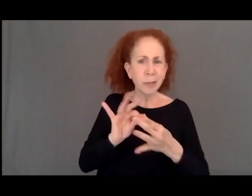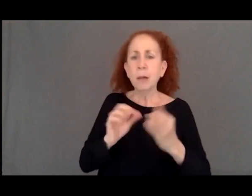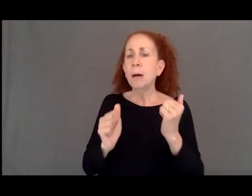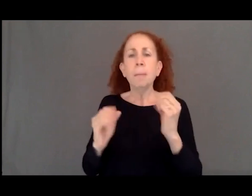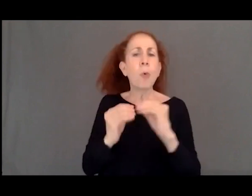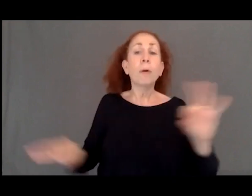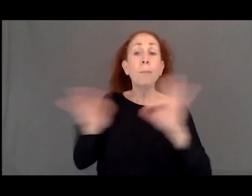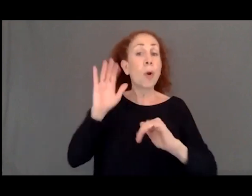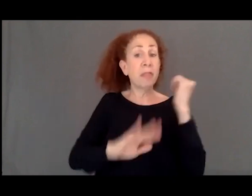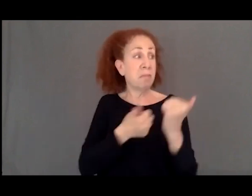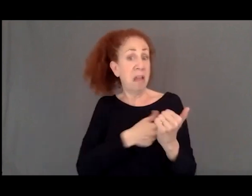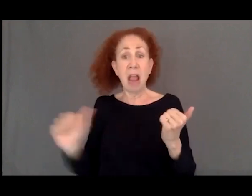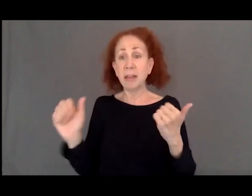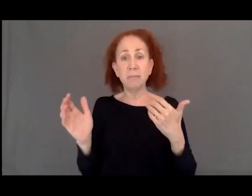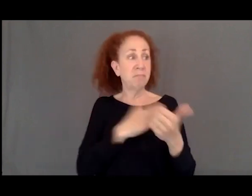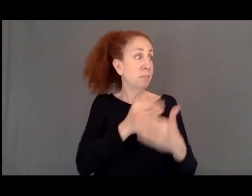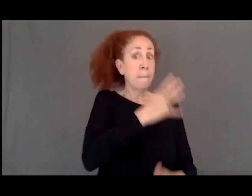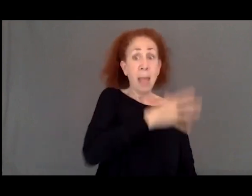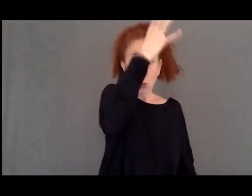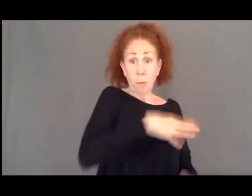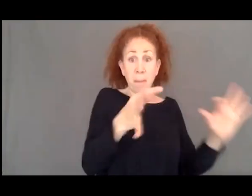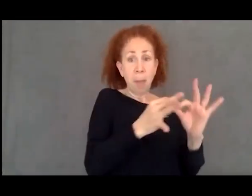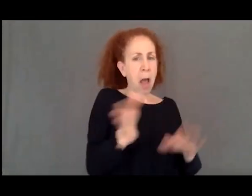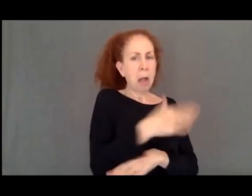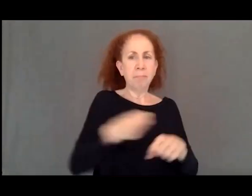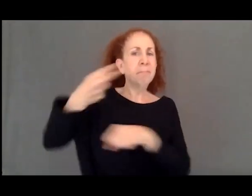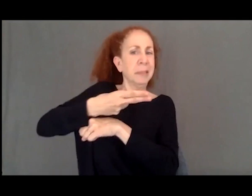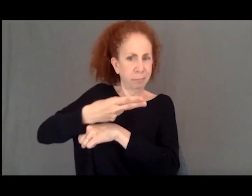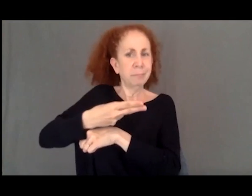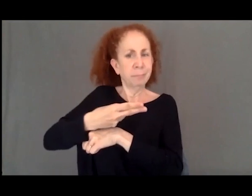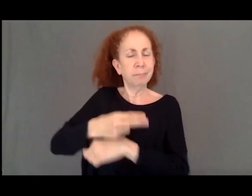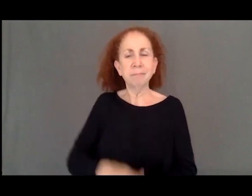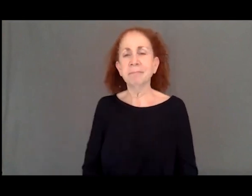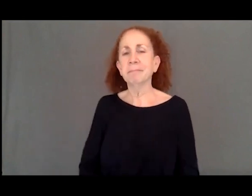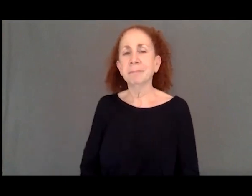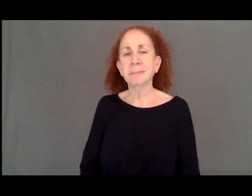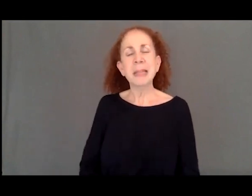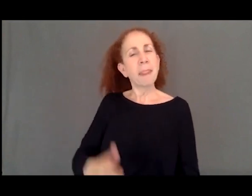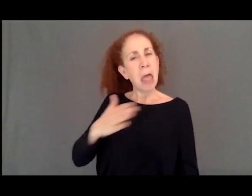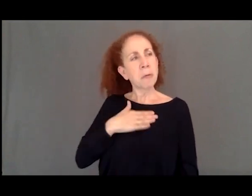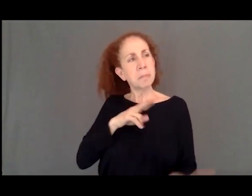even than the bonds between presumably heterosexual men and women. So that was the persona that I created,